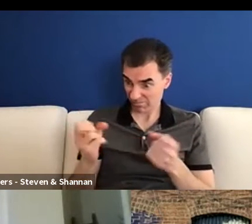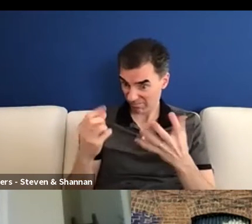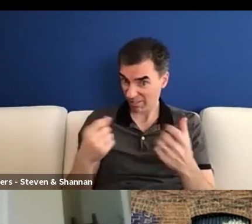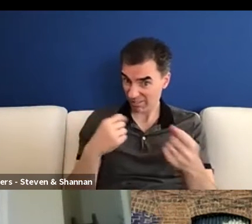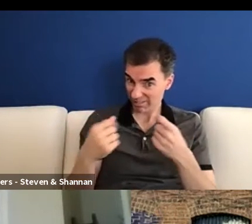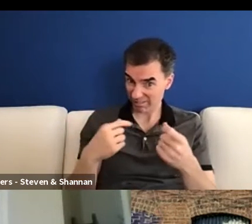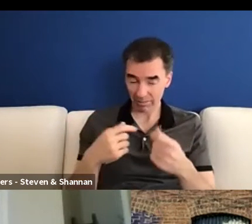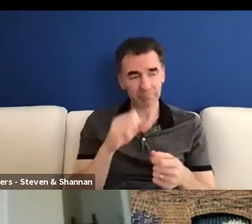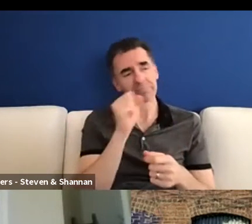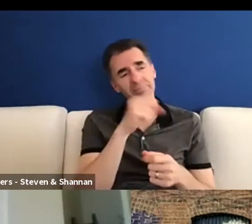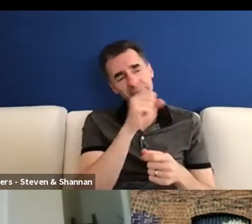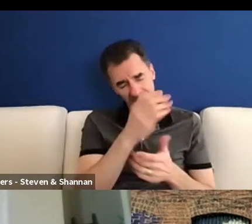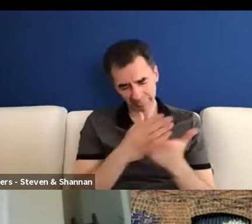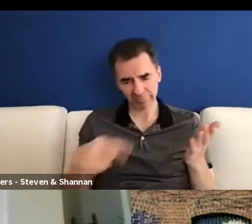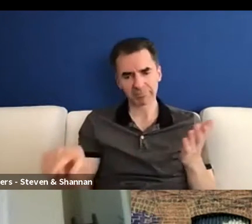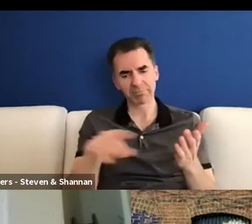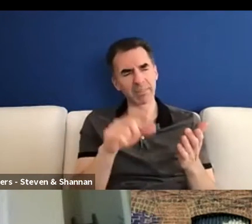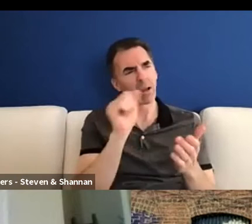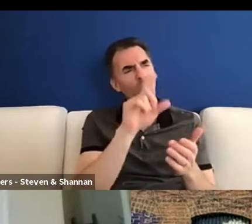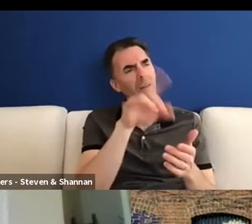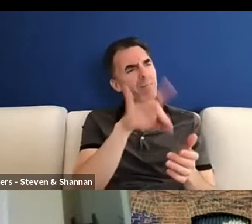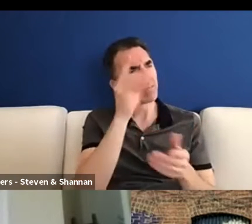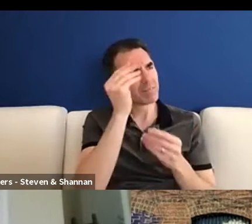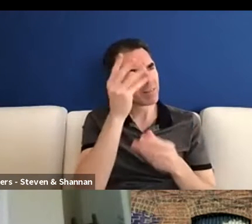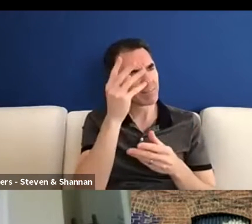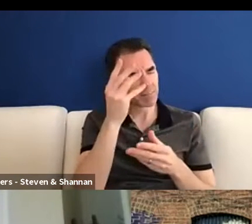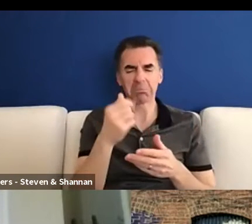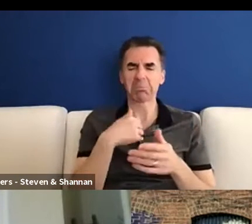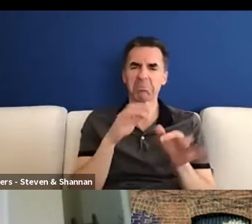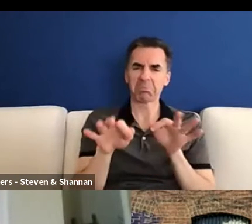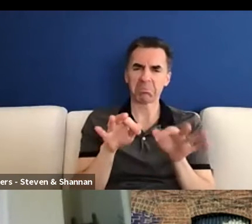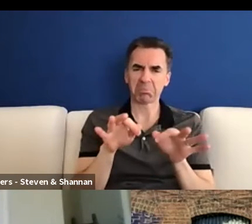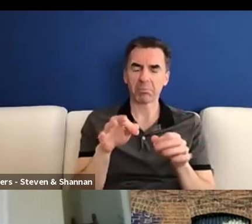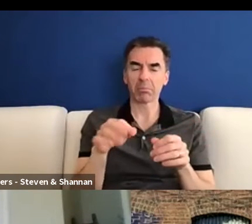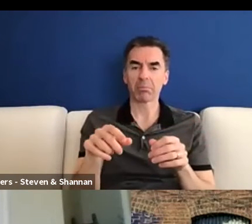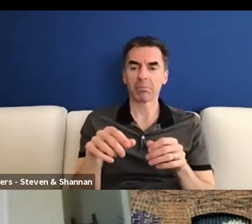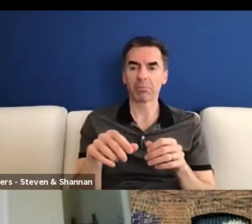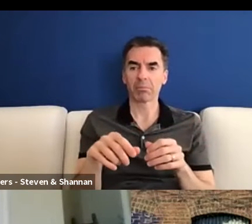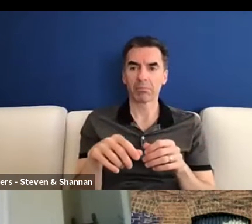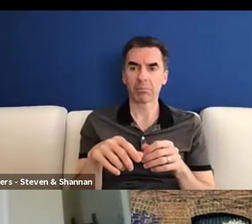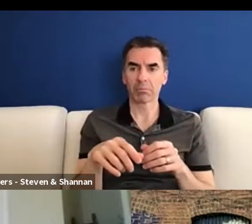Unknown: Yeah, there was just people asking, Where do you find the information and you can find the interest form for 10 1010. Within